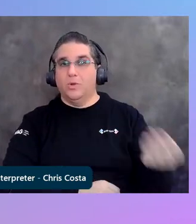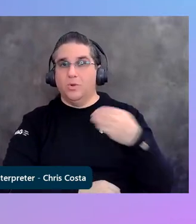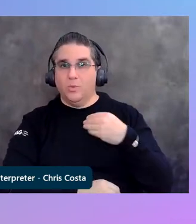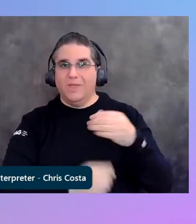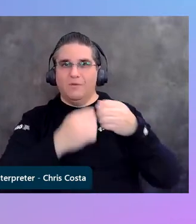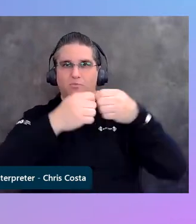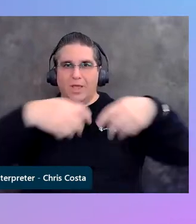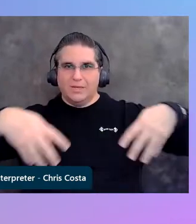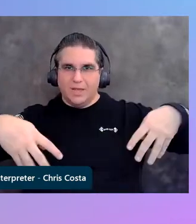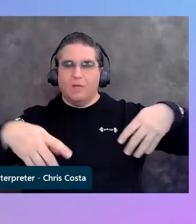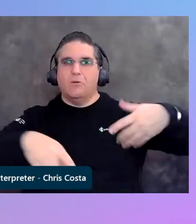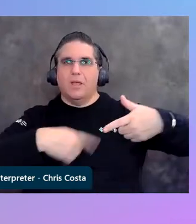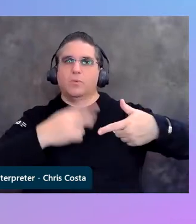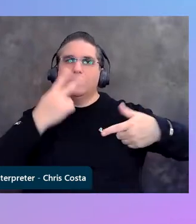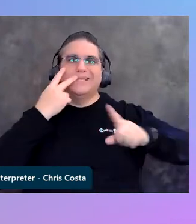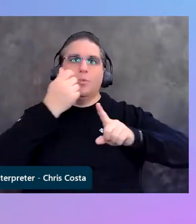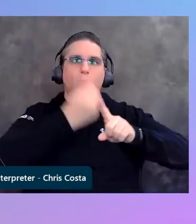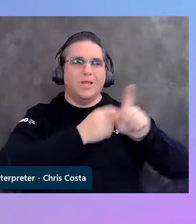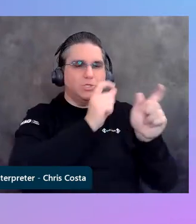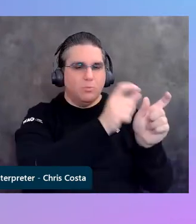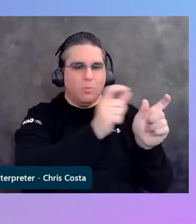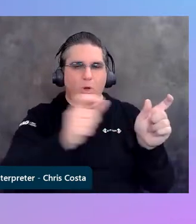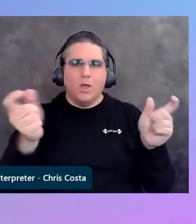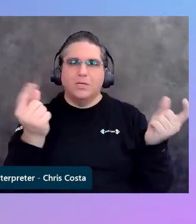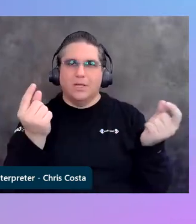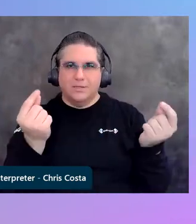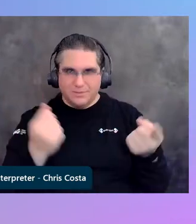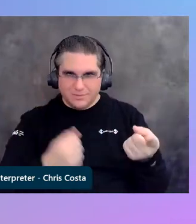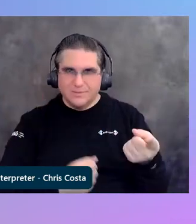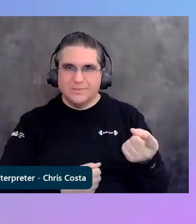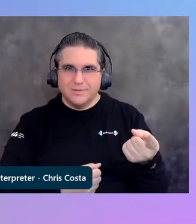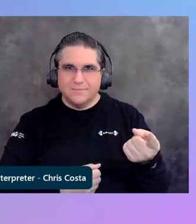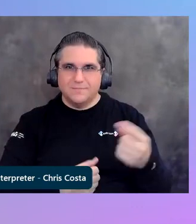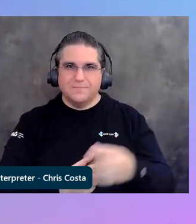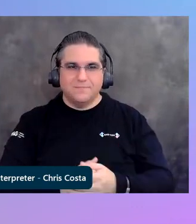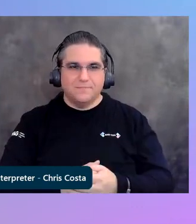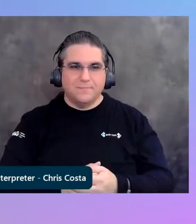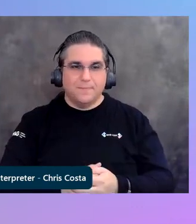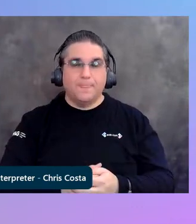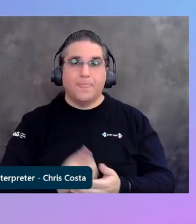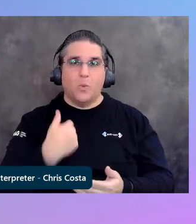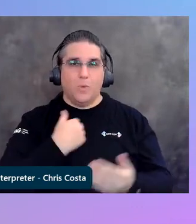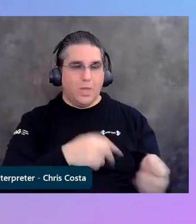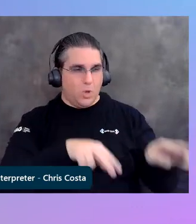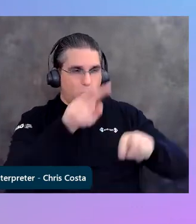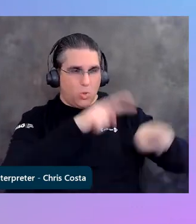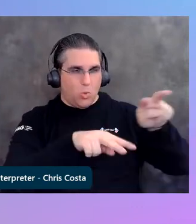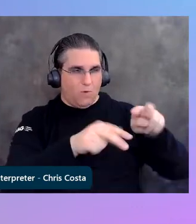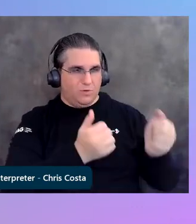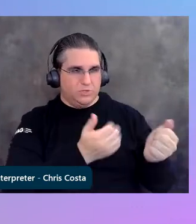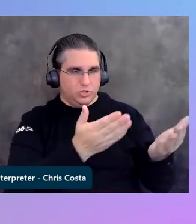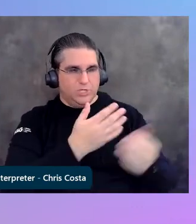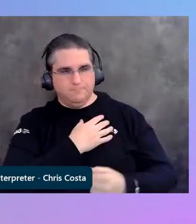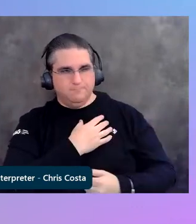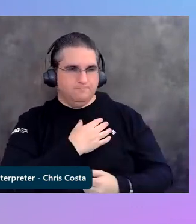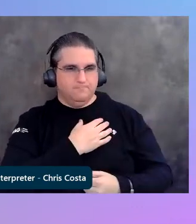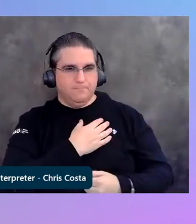After evaluating the suggestions, we can quickly hit